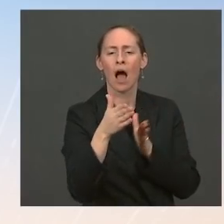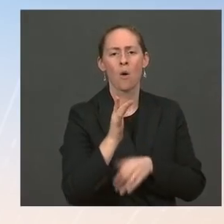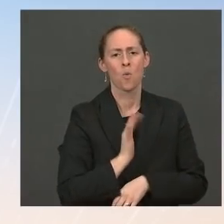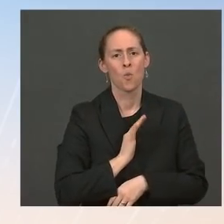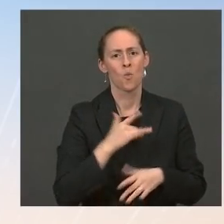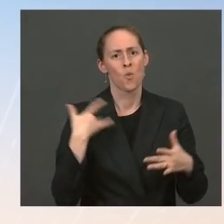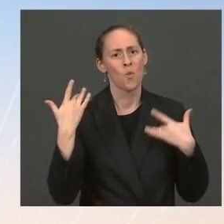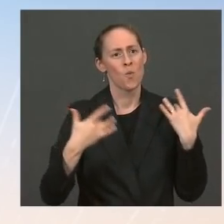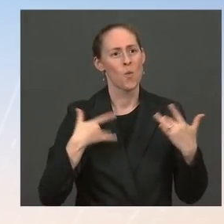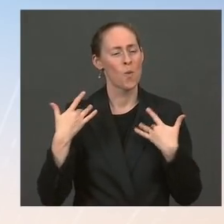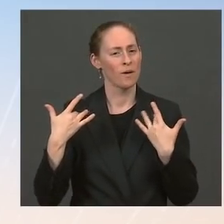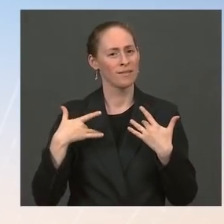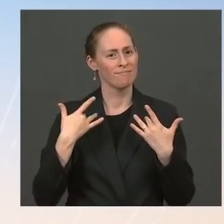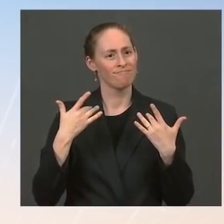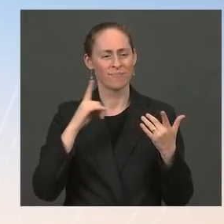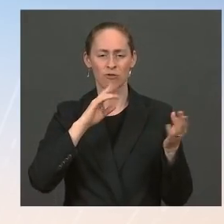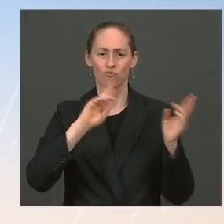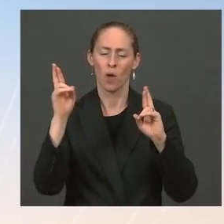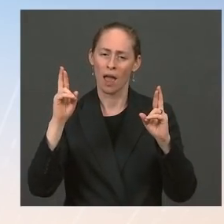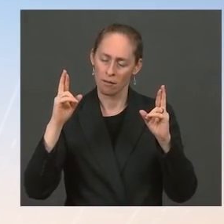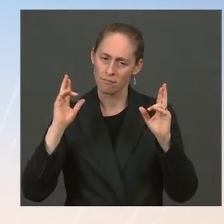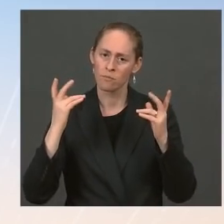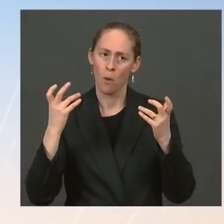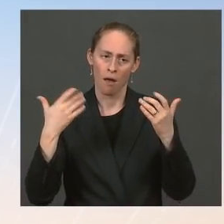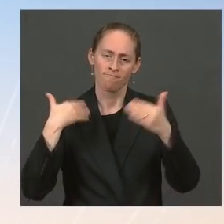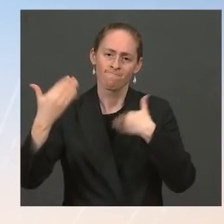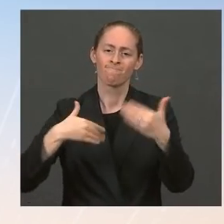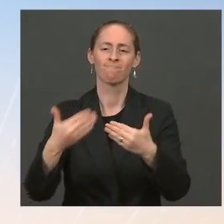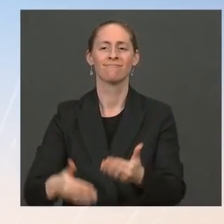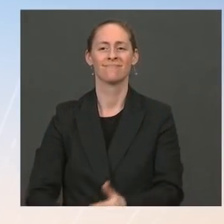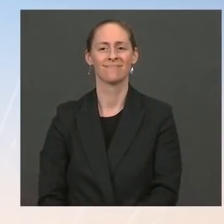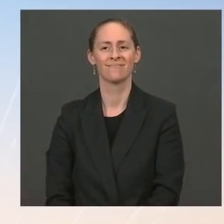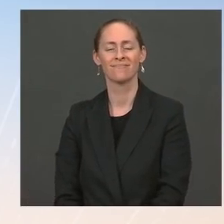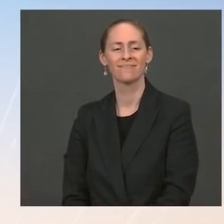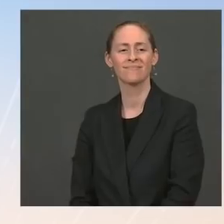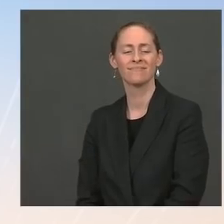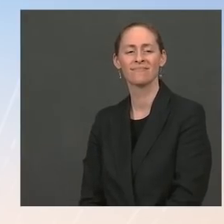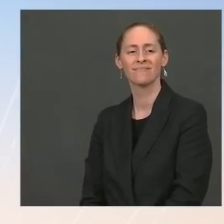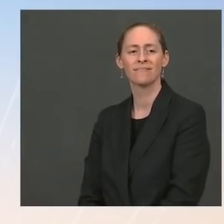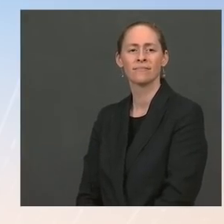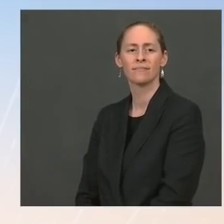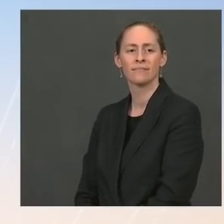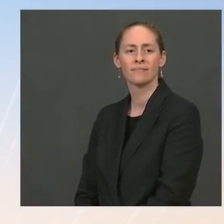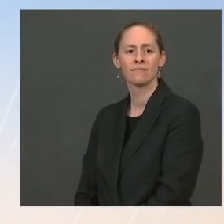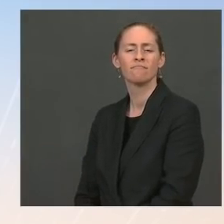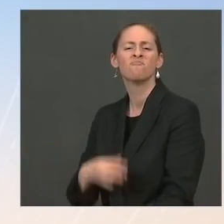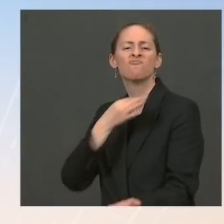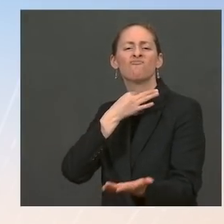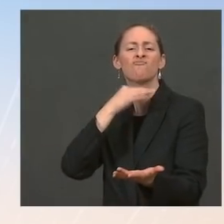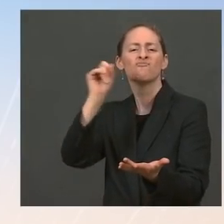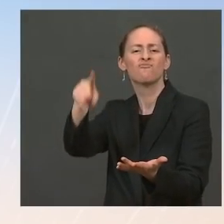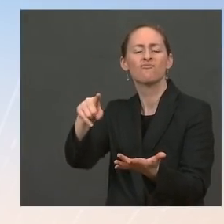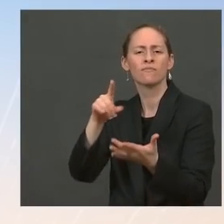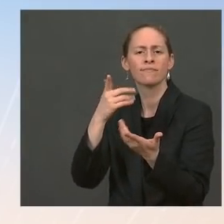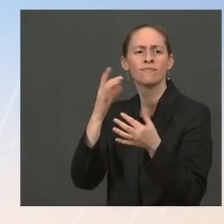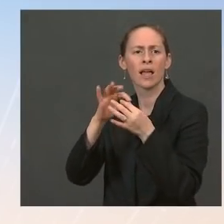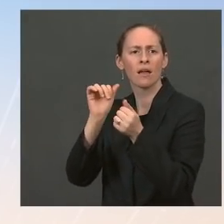The Press: Thanks so much. In regards to the supply chains, I wanted to ask: How serious is the administration considering the option of nearshoring --